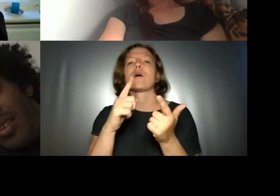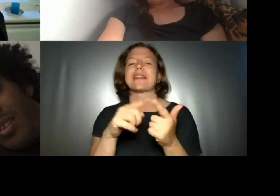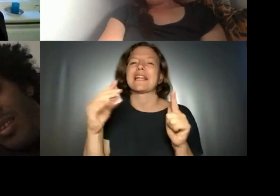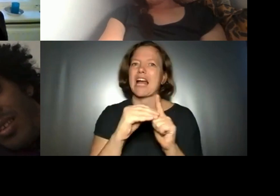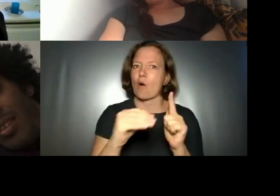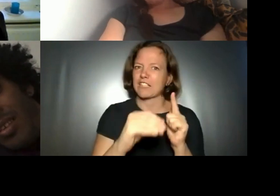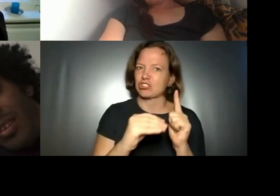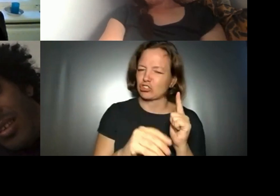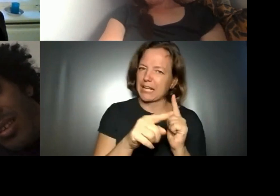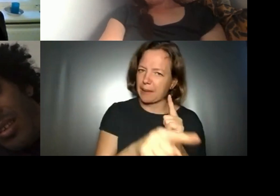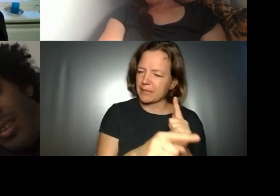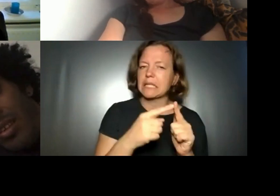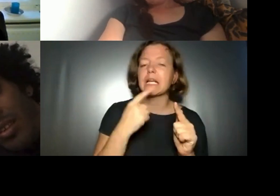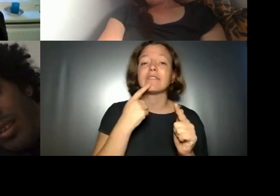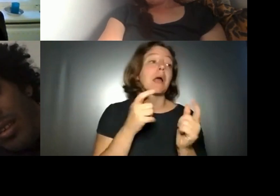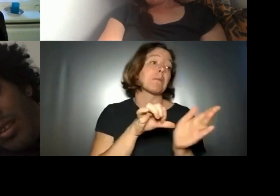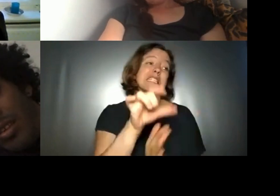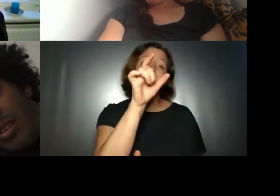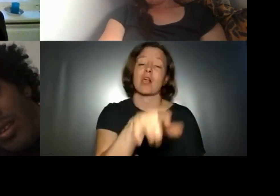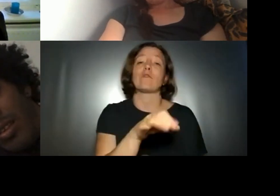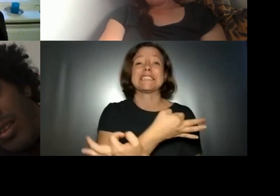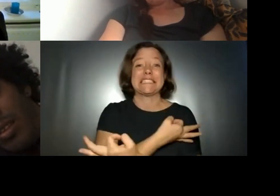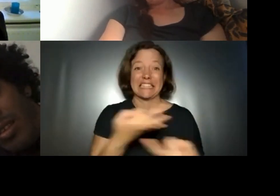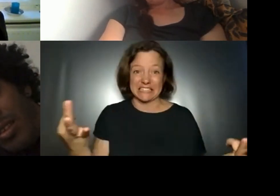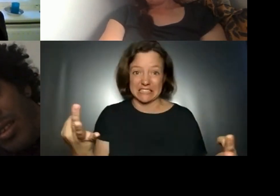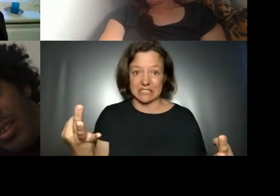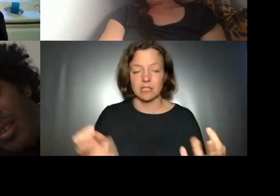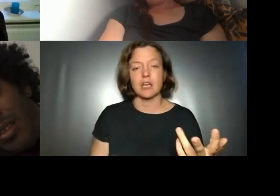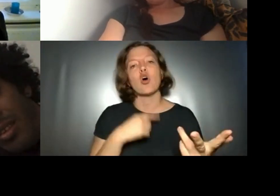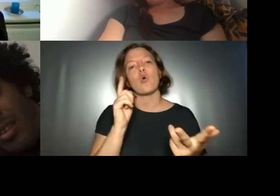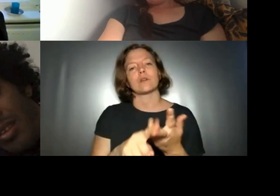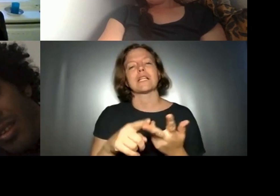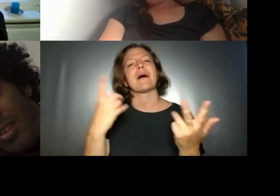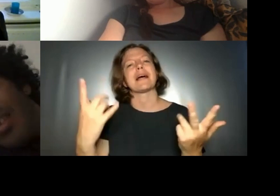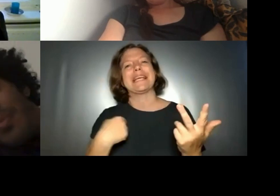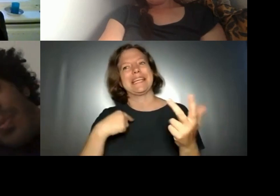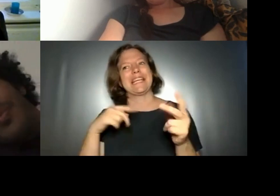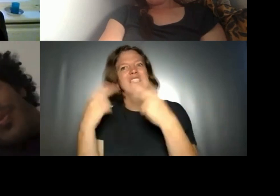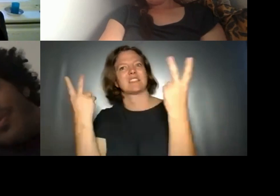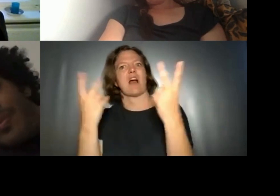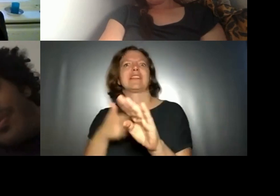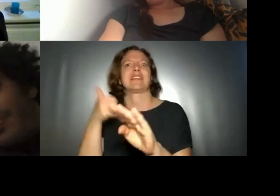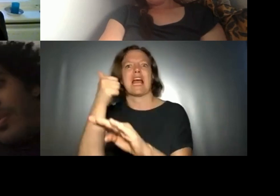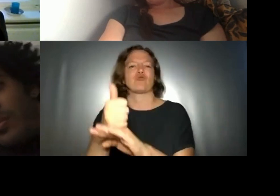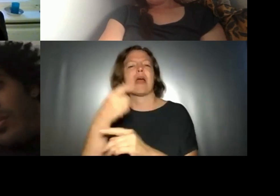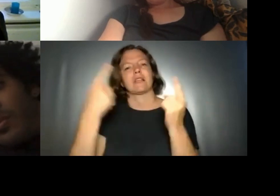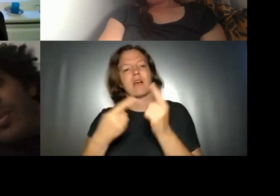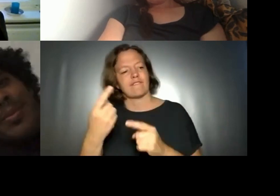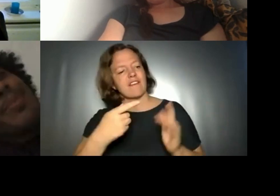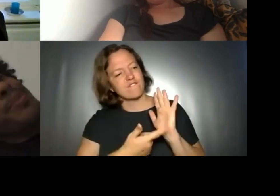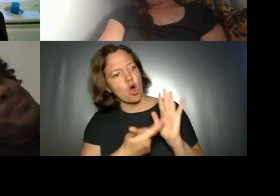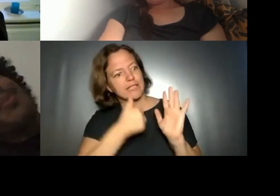as a non-disabled star choreographer or a star director say." So that is usually the...